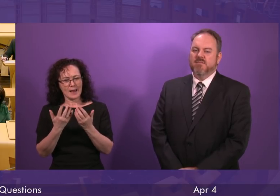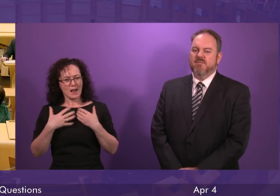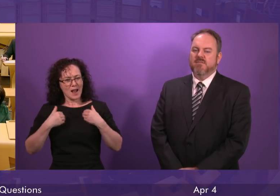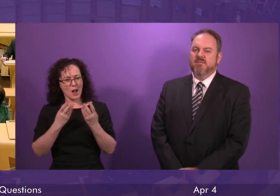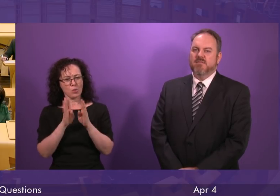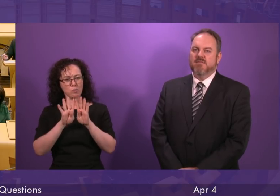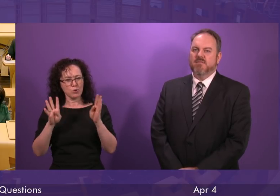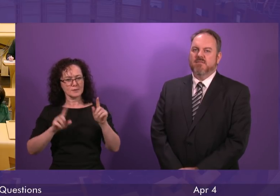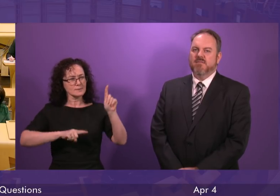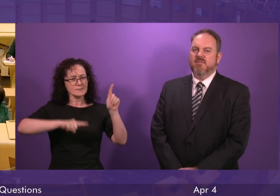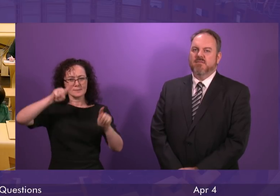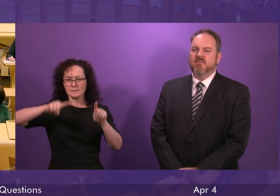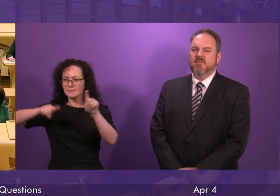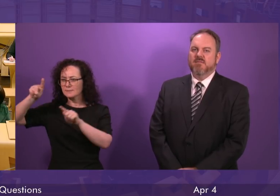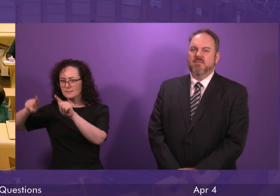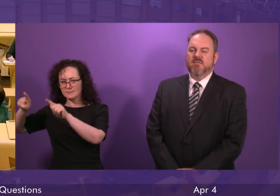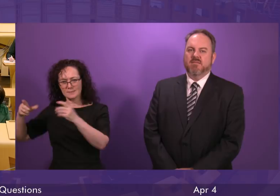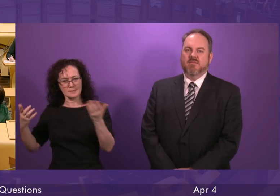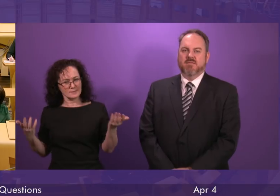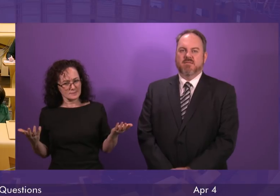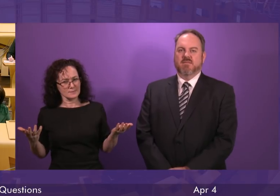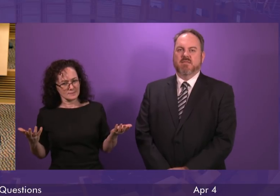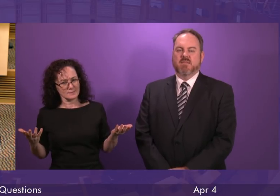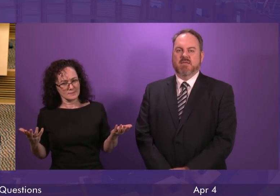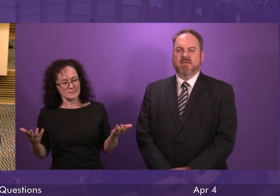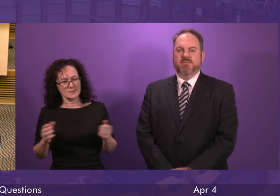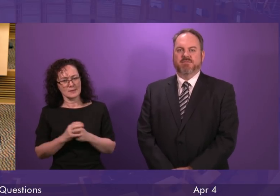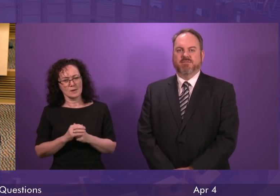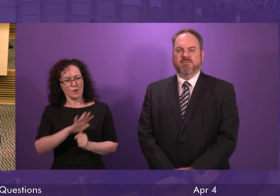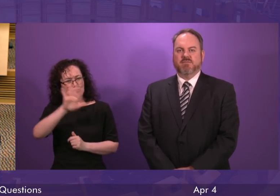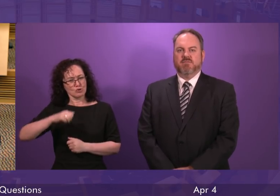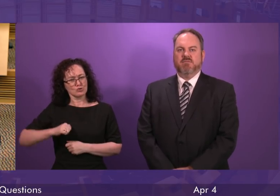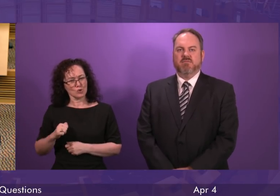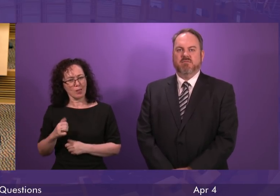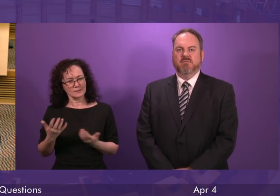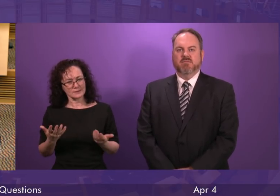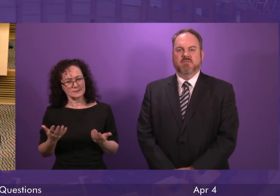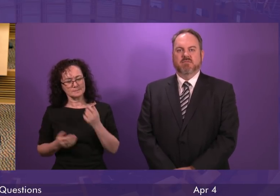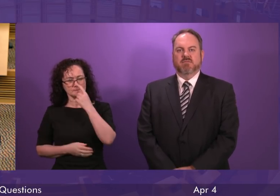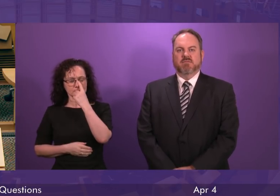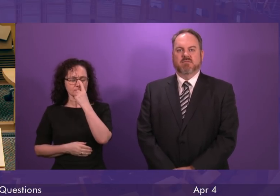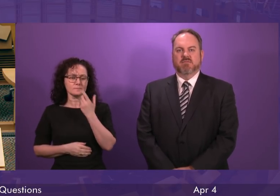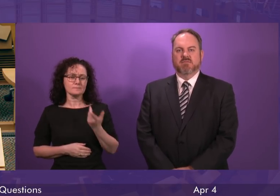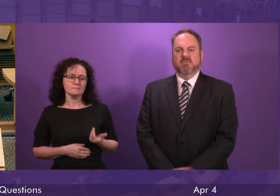For example, the atlas of variation often offers a way of looking at the issue. Where